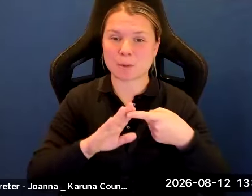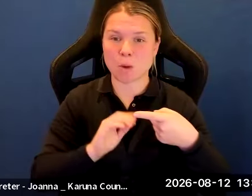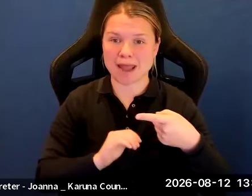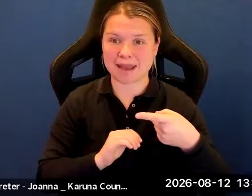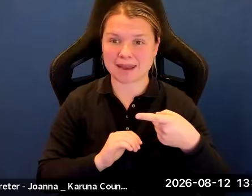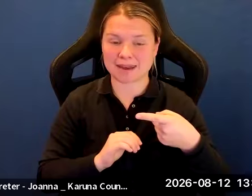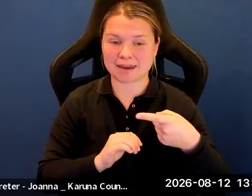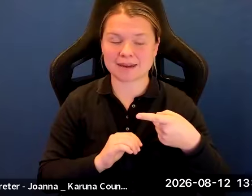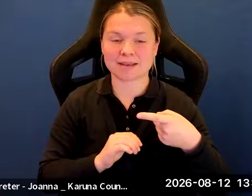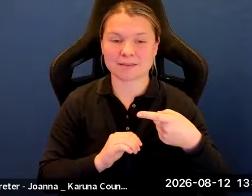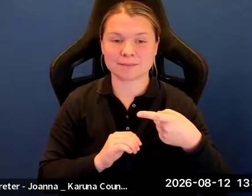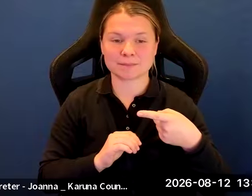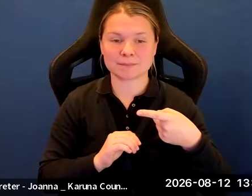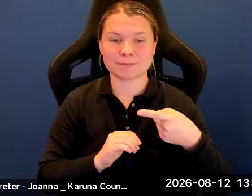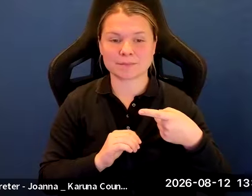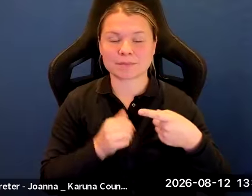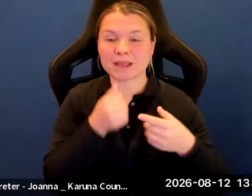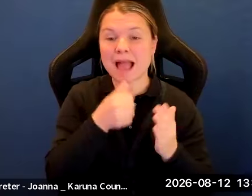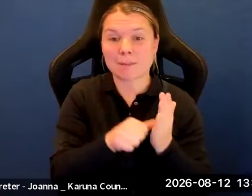expectations are. And so as part of responding to the kri